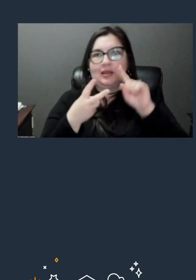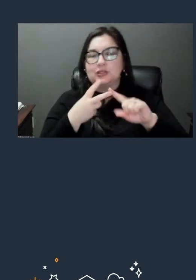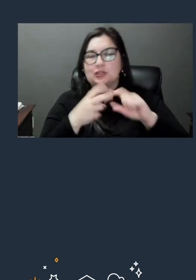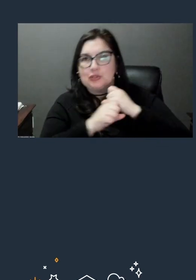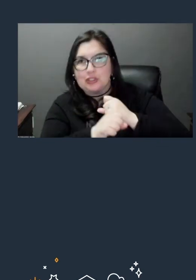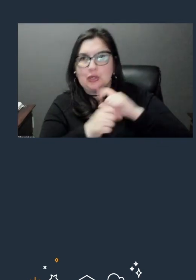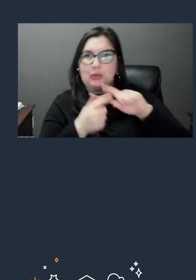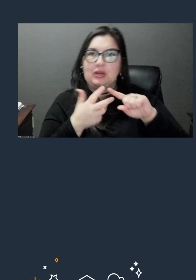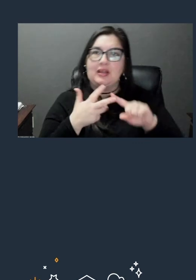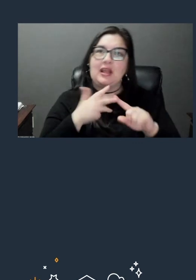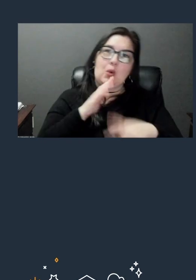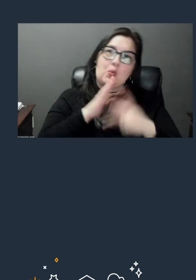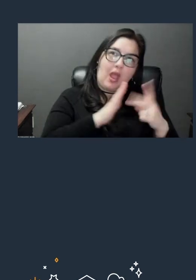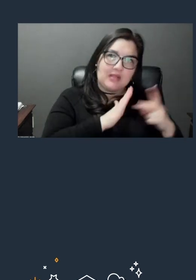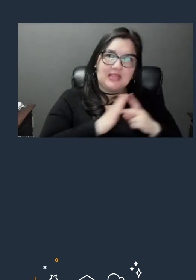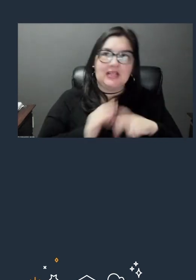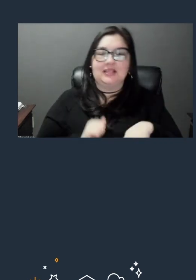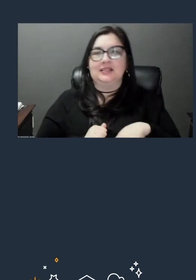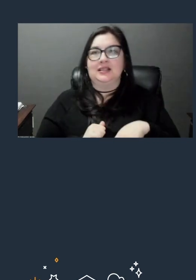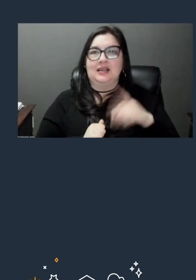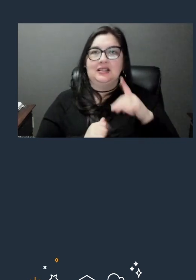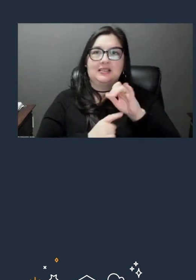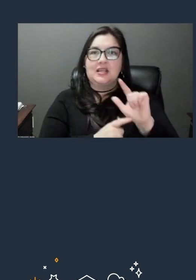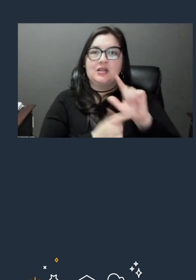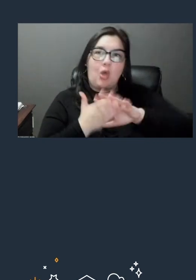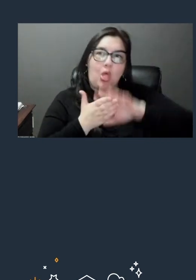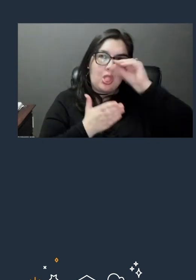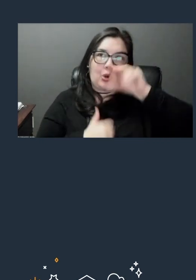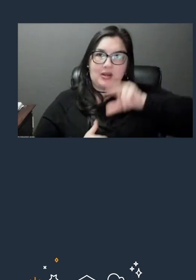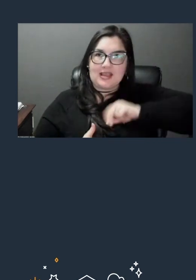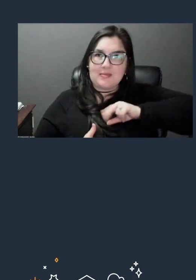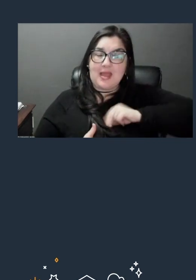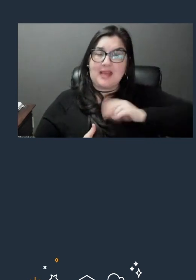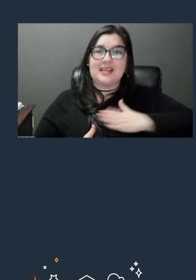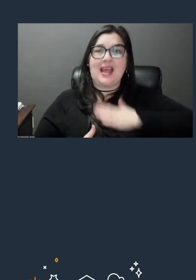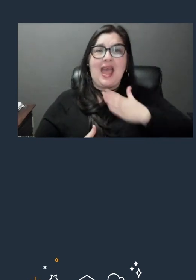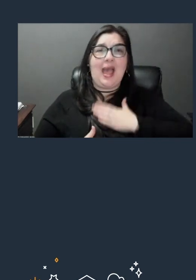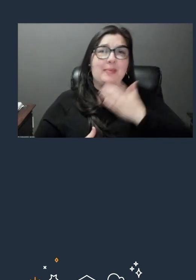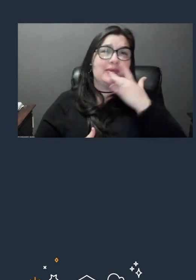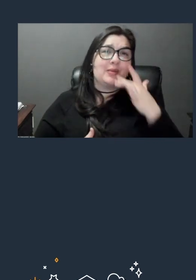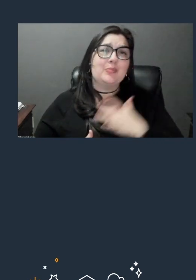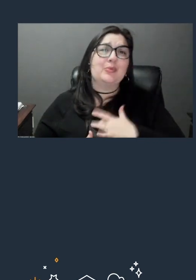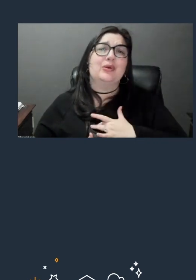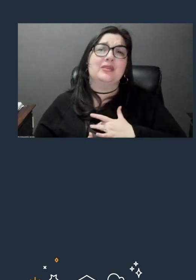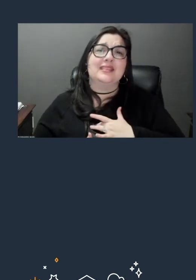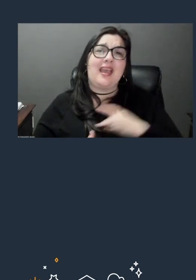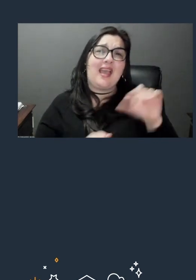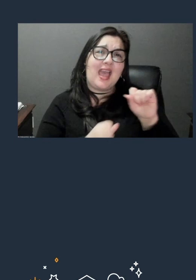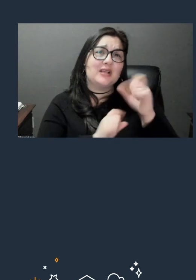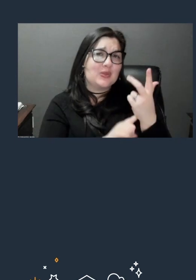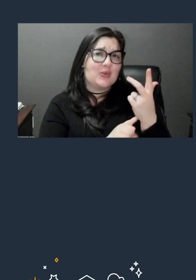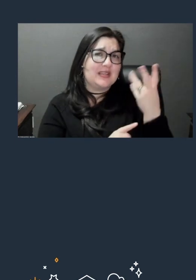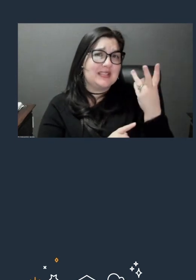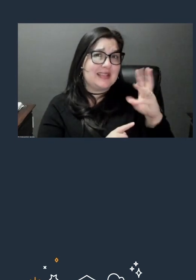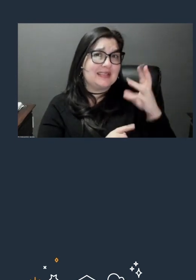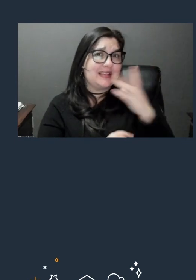digital learning badges, it's all great stuff. Happy birthday, S3, happy 16th birthday, and right now, I'm off to get some more pie. Yeah, we're gonna get